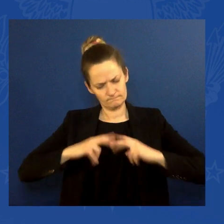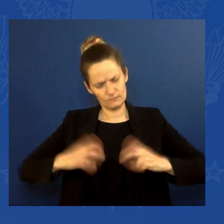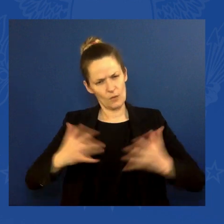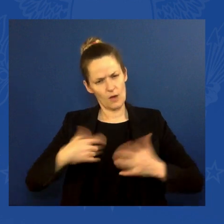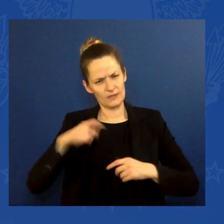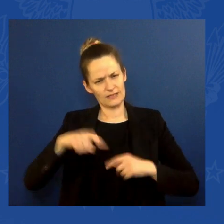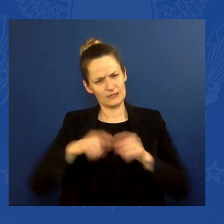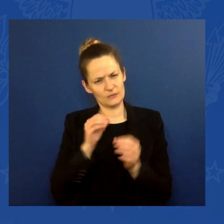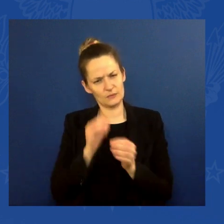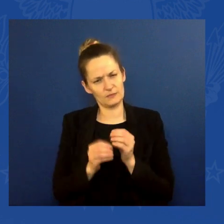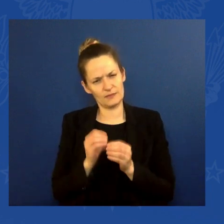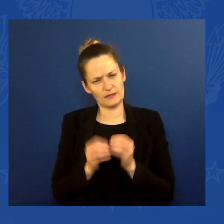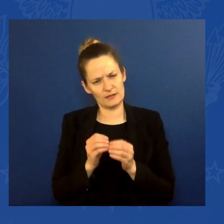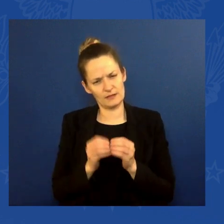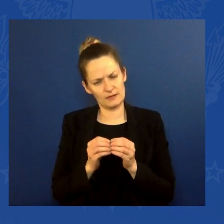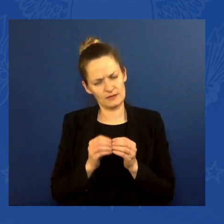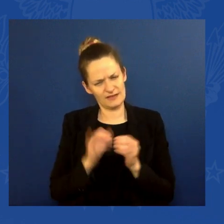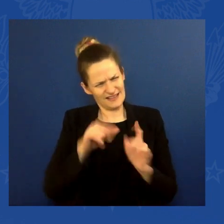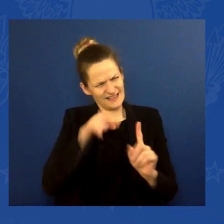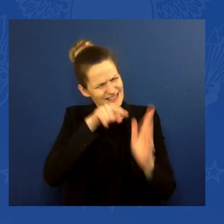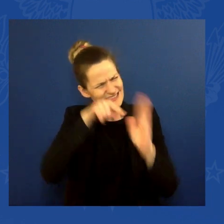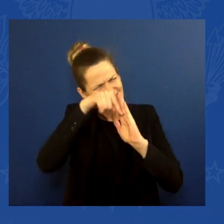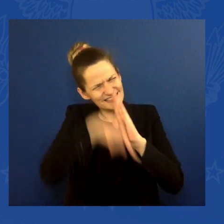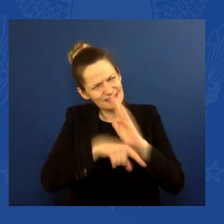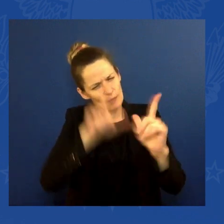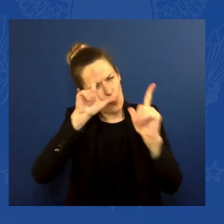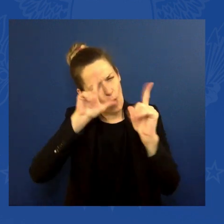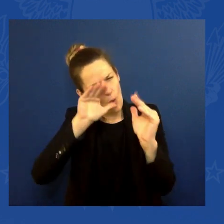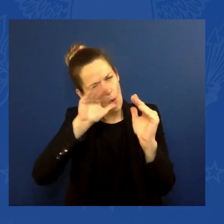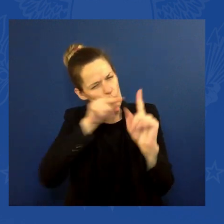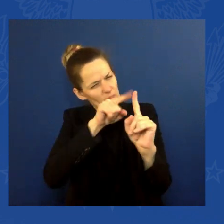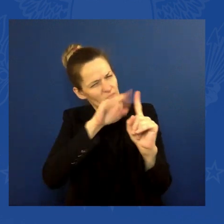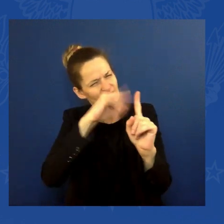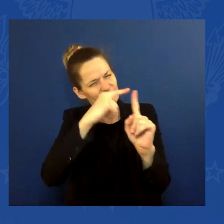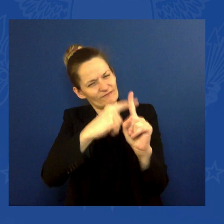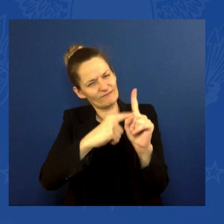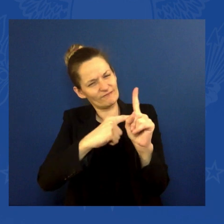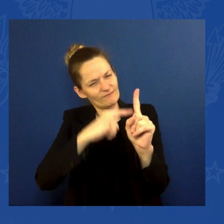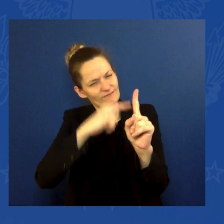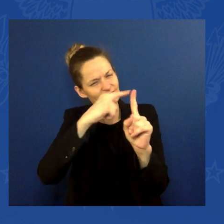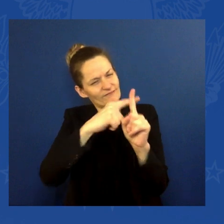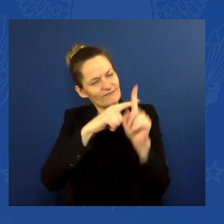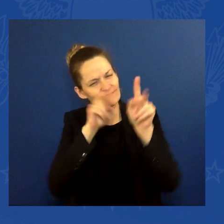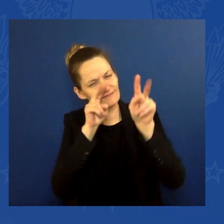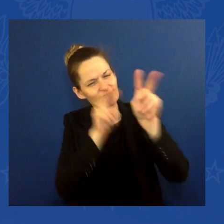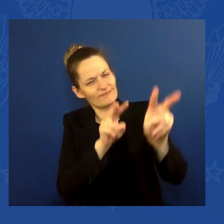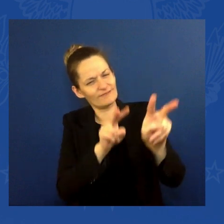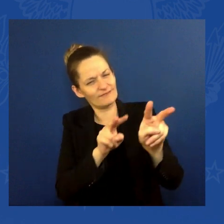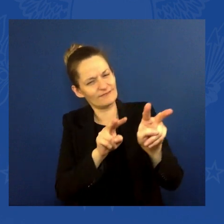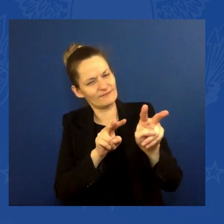Optimism that's brave and digs deep. My mother used to have an expression -- for real.